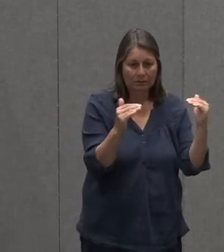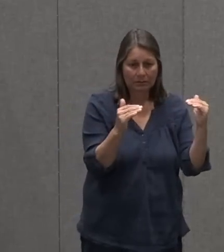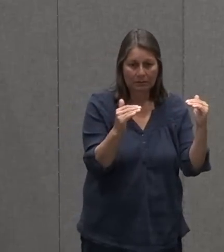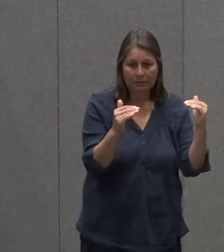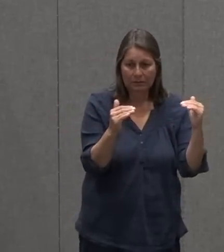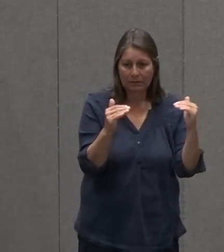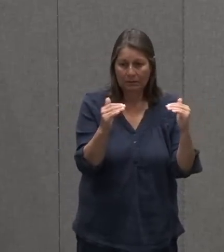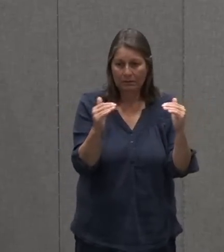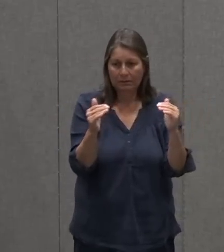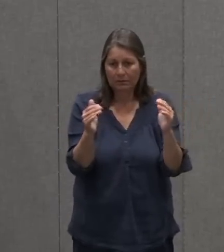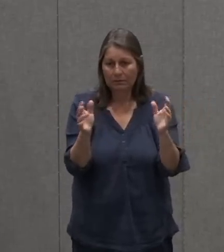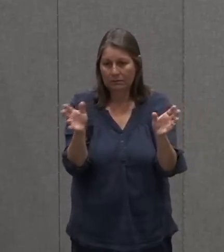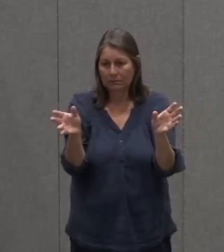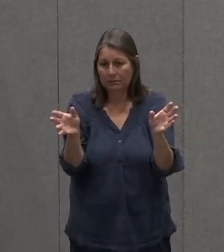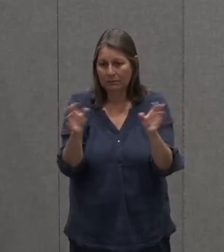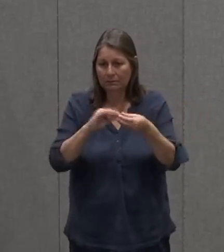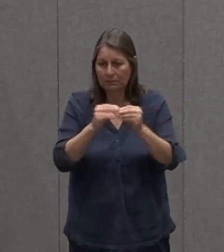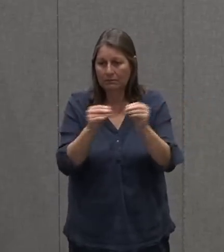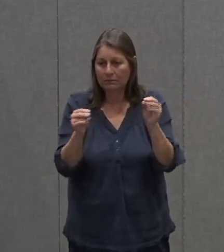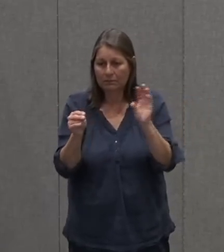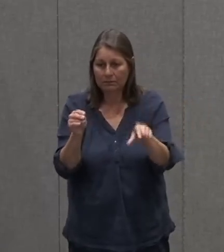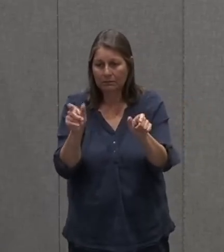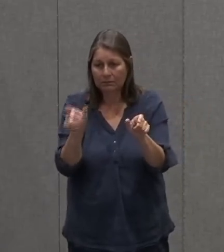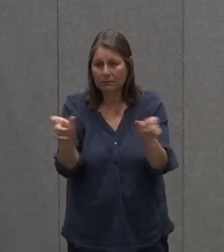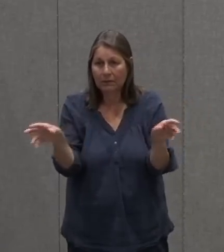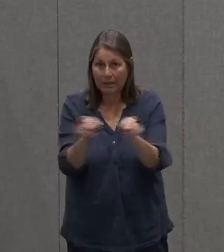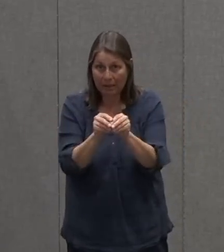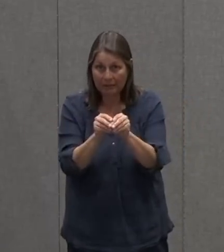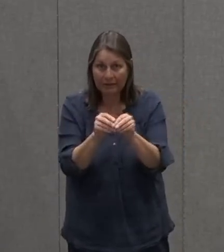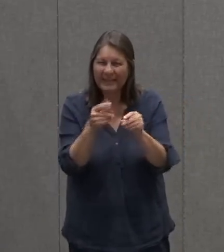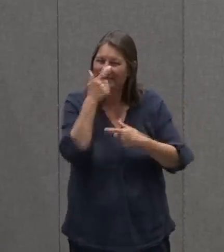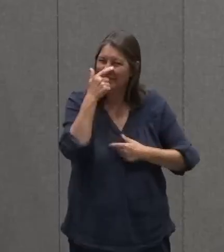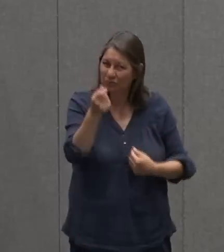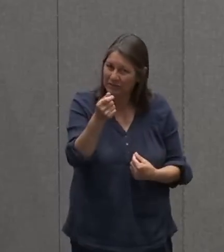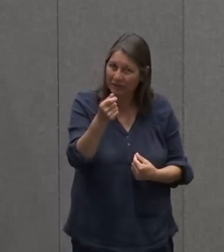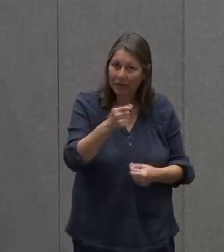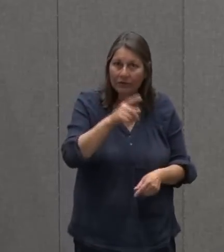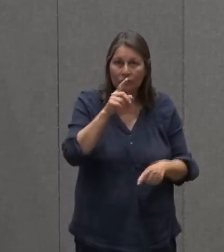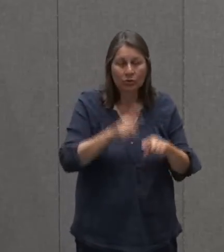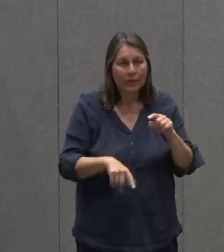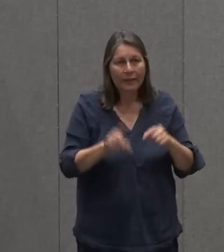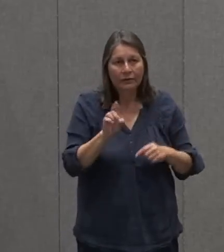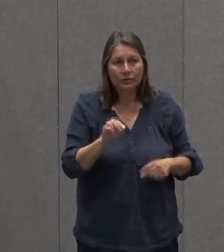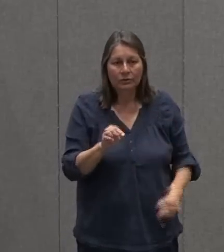and the equal sign. Kind of interesting so you gotta think about it. You can't just go, one, two, three, four, five, six